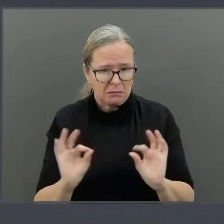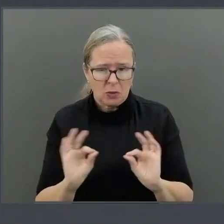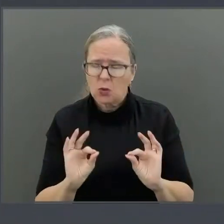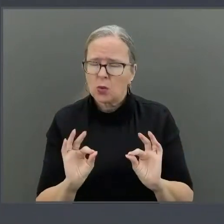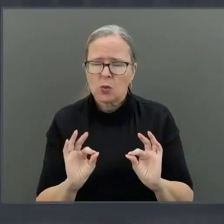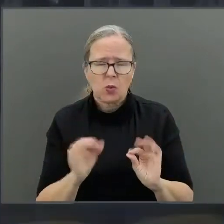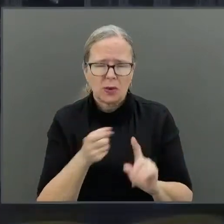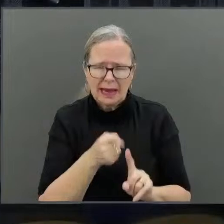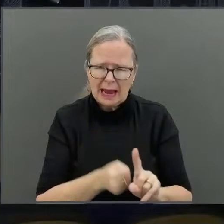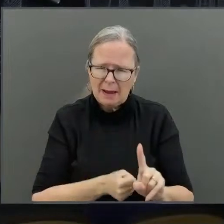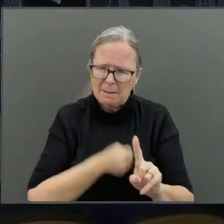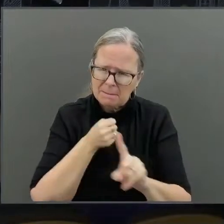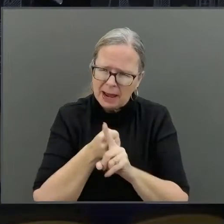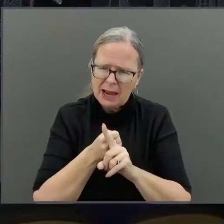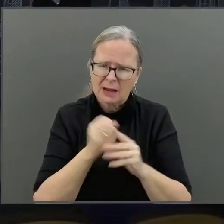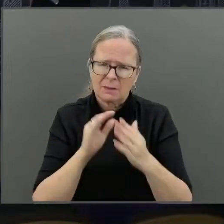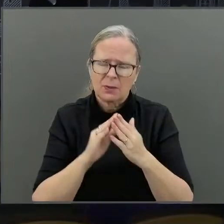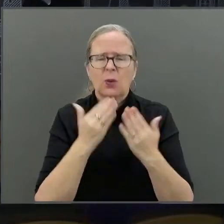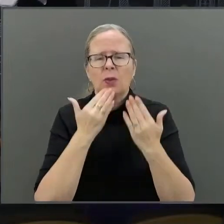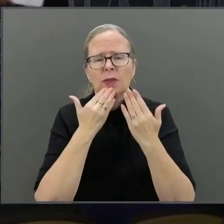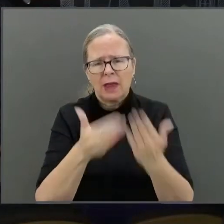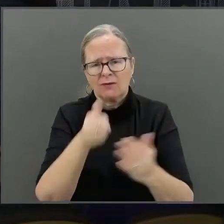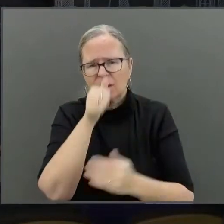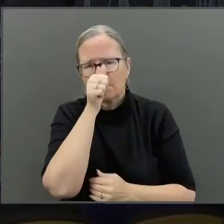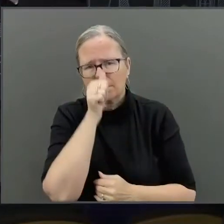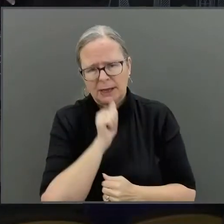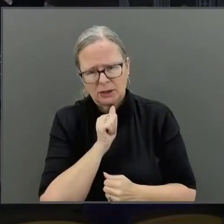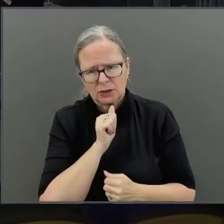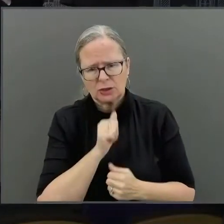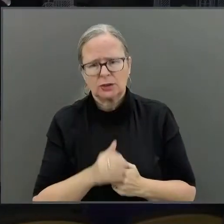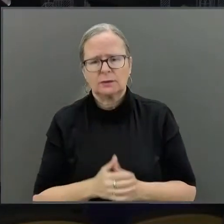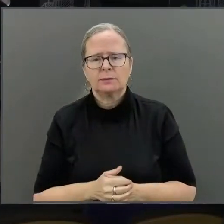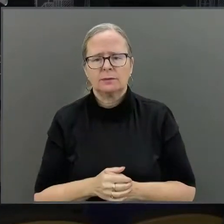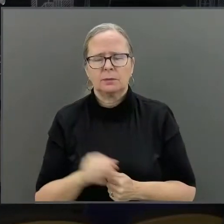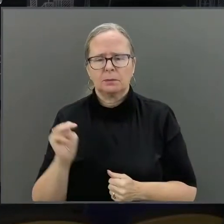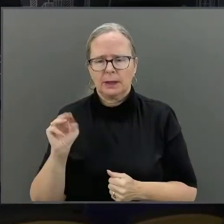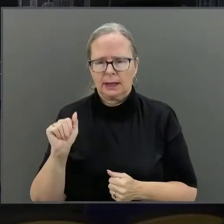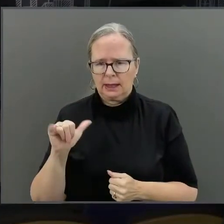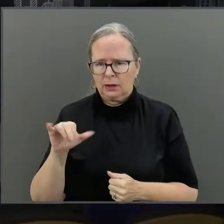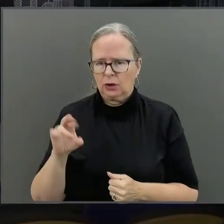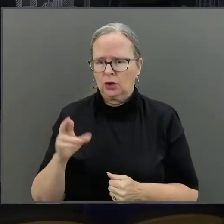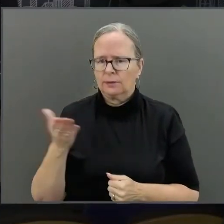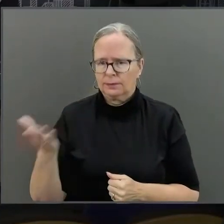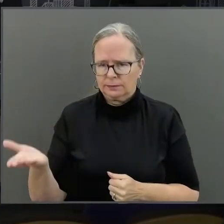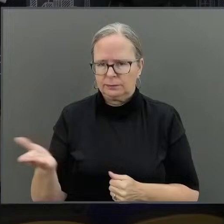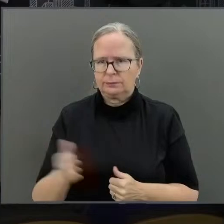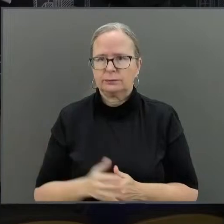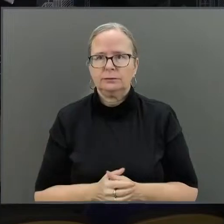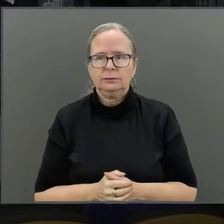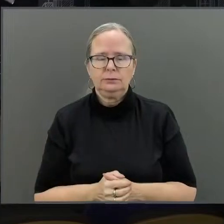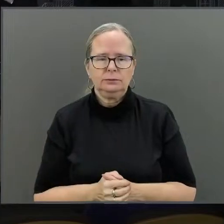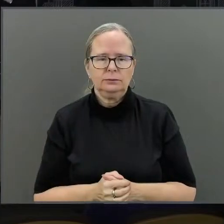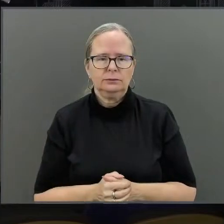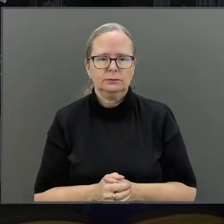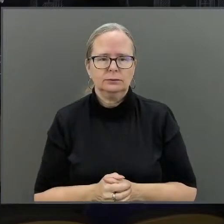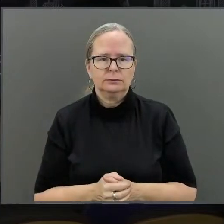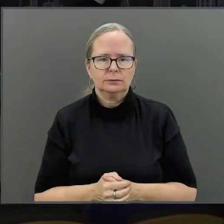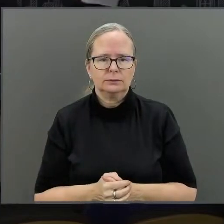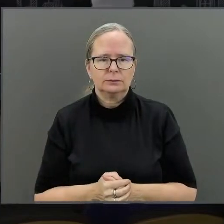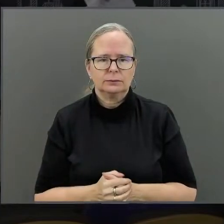gondek thank you so GM Thompson talked about the complexity of this work and the impacts to